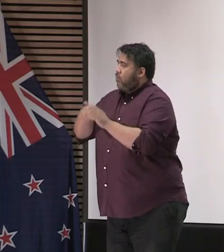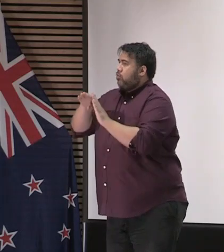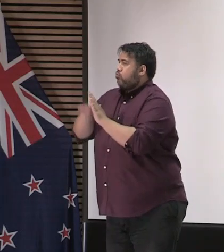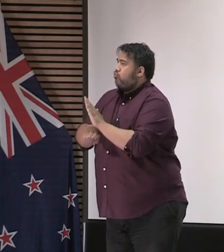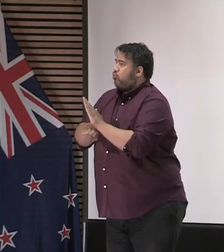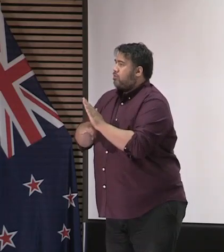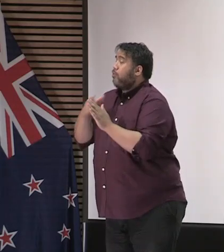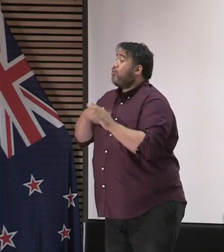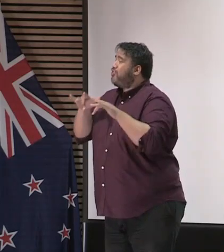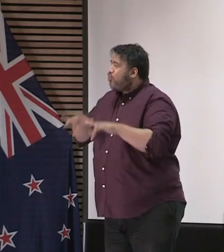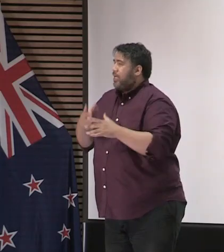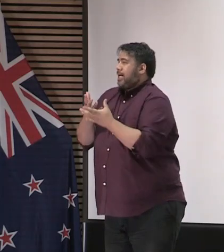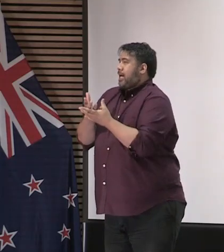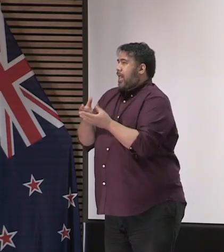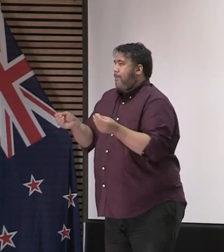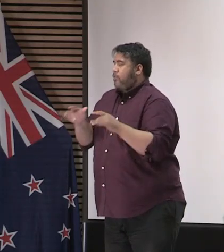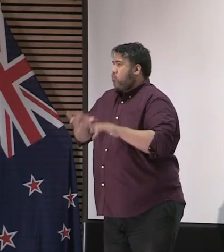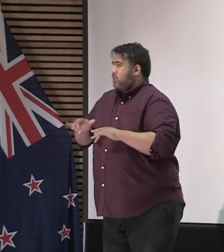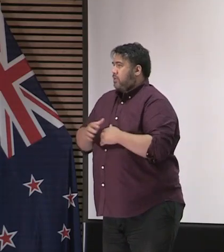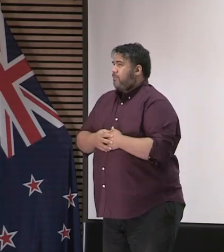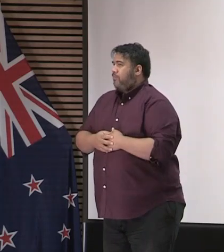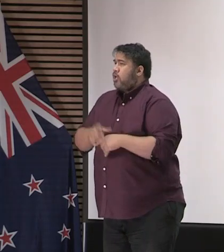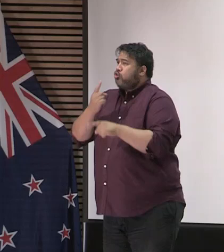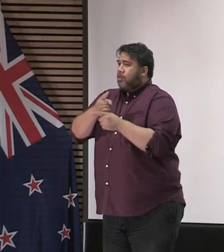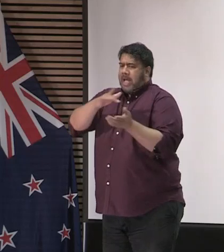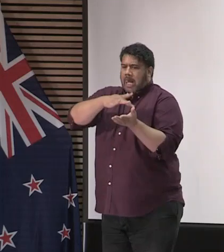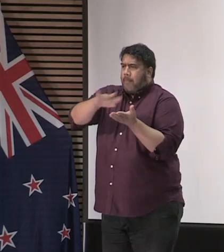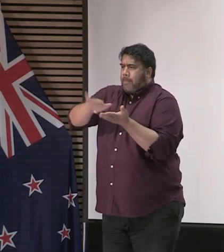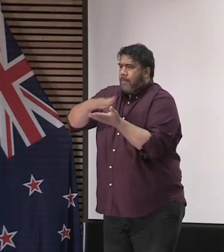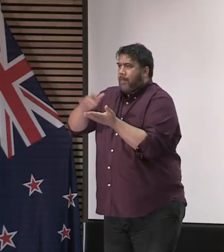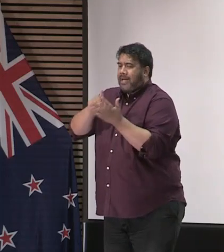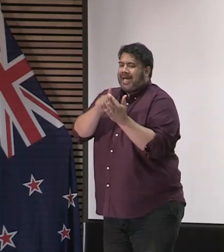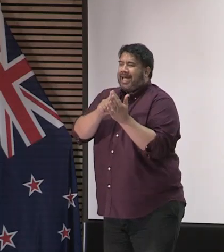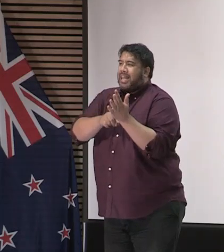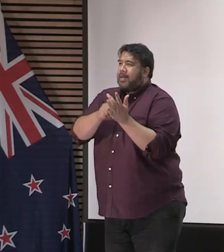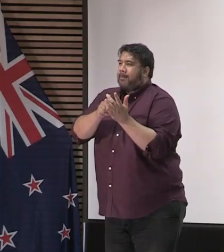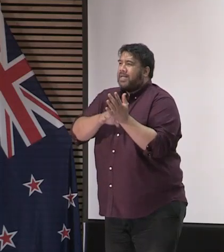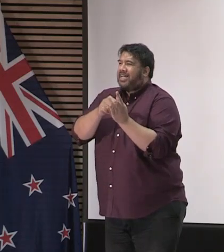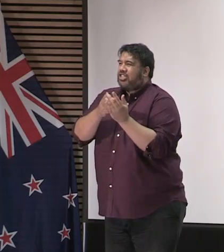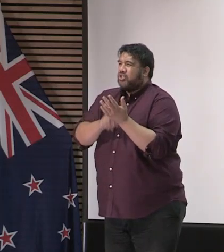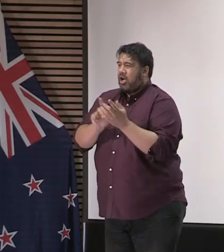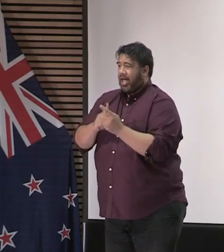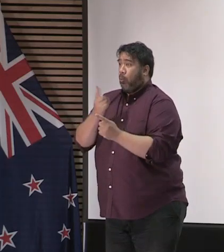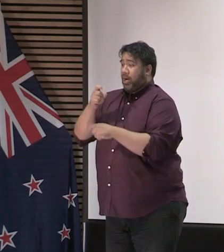We have made good progress to arrive at Level 3, but we are, by no means, in the clear.